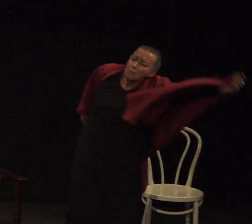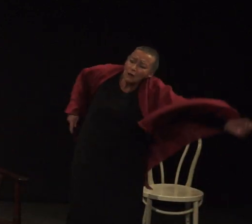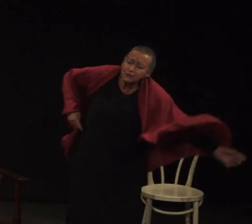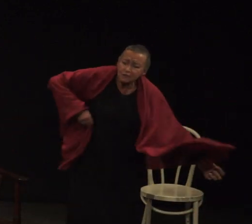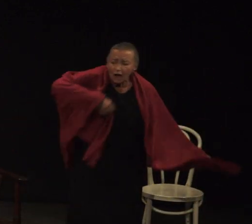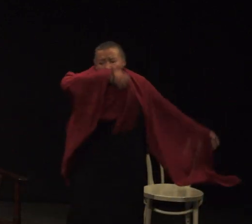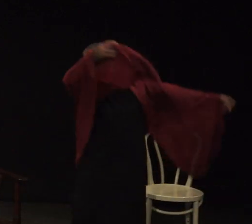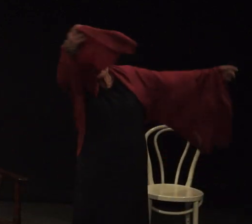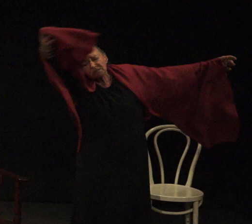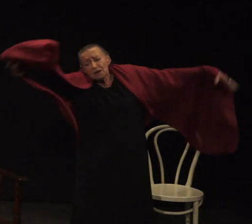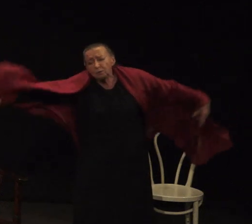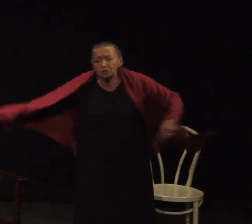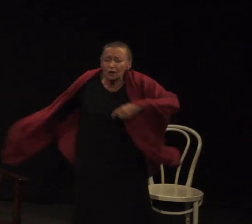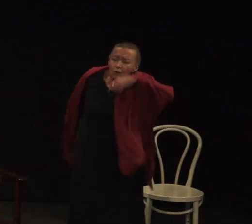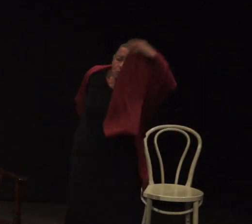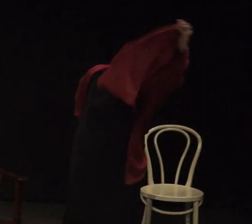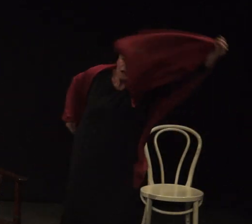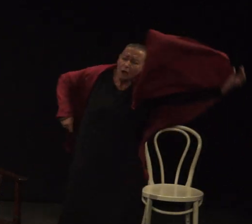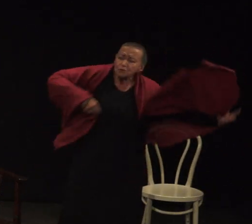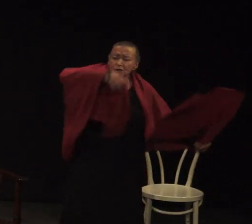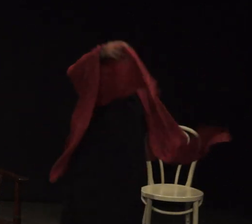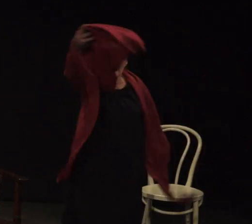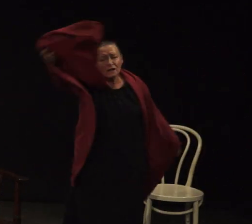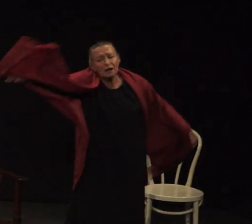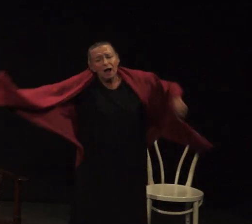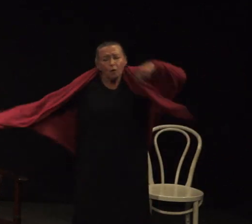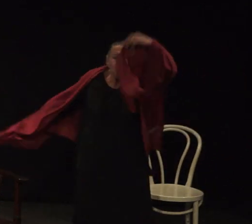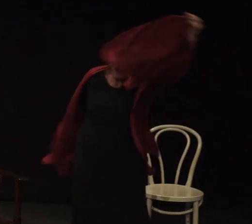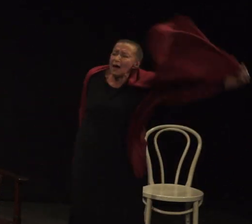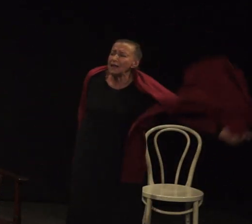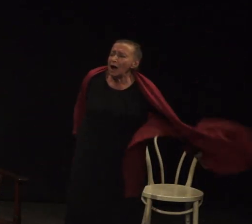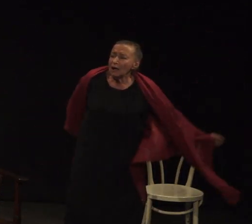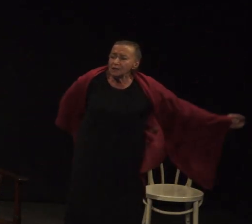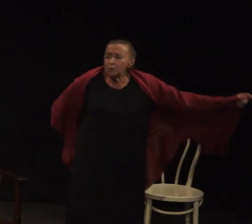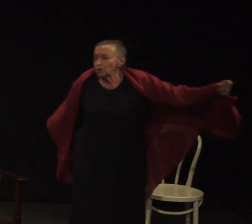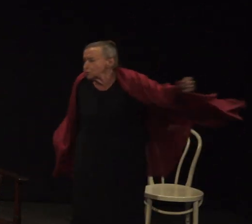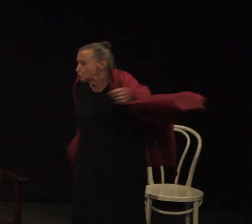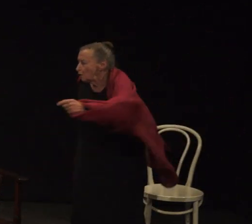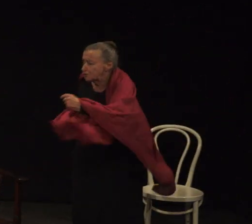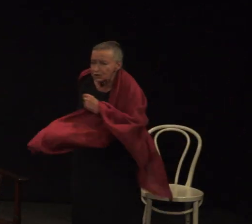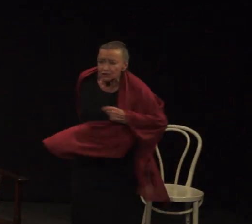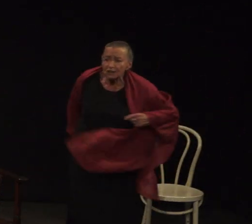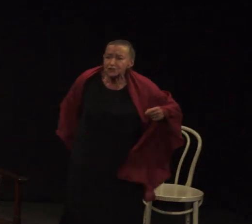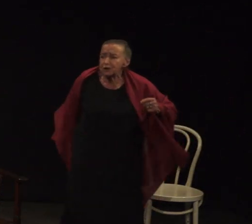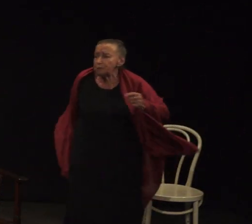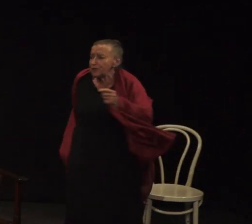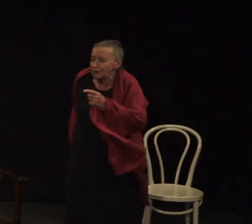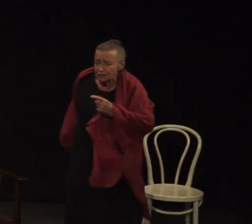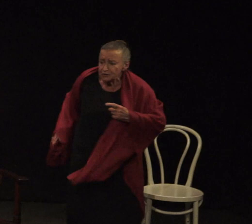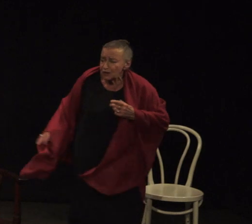she ran among the trees, jumped, squatted, fell and, powerless now to rise, squirmed on the grass.